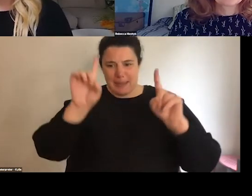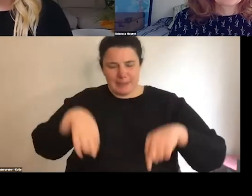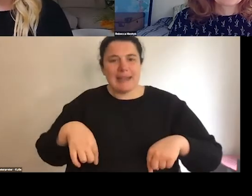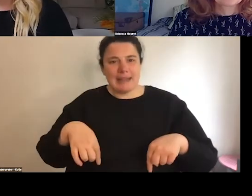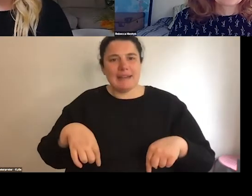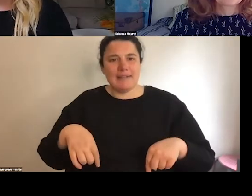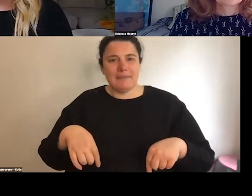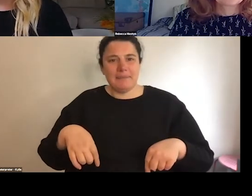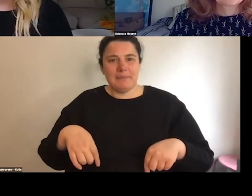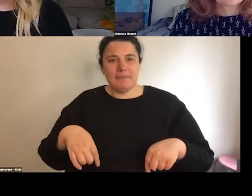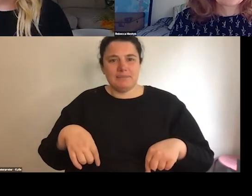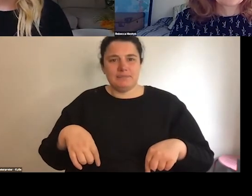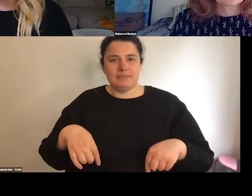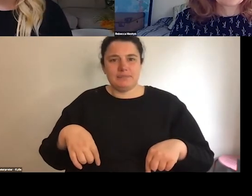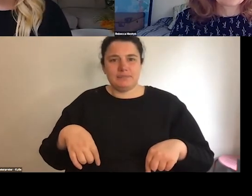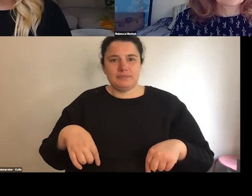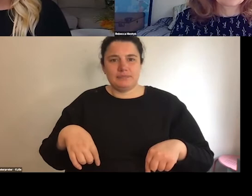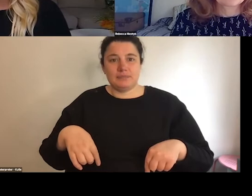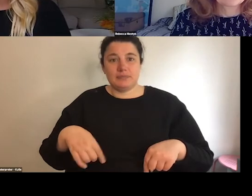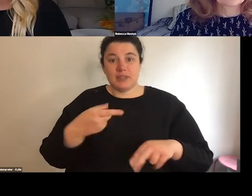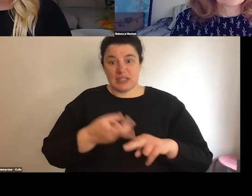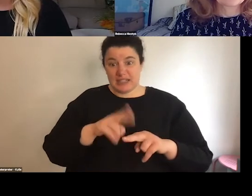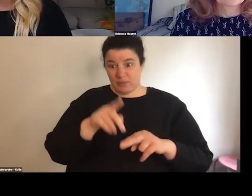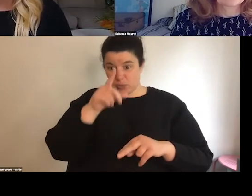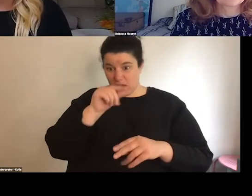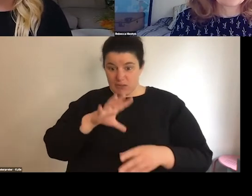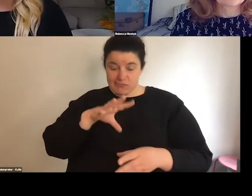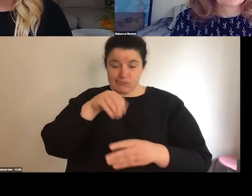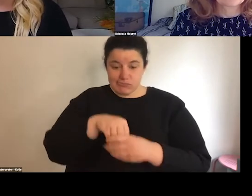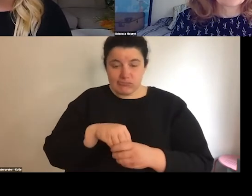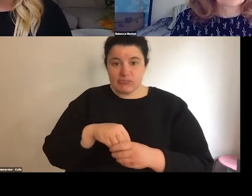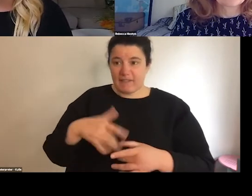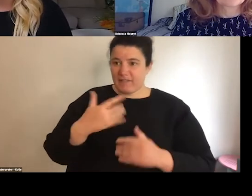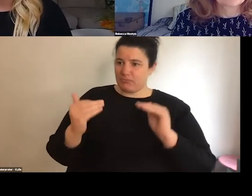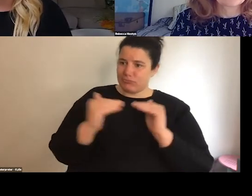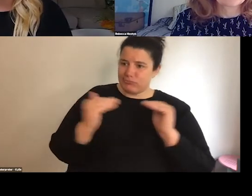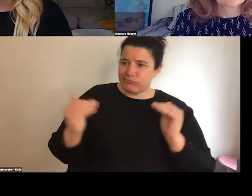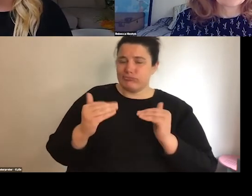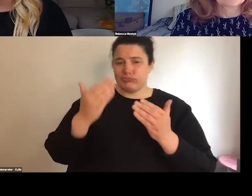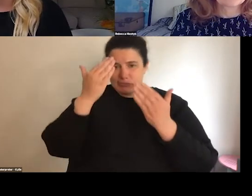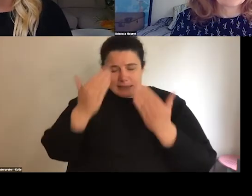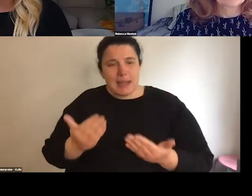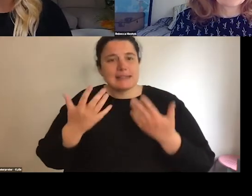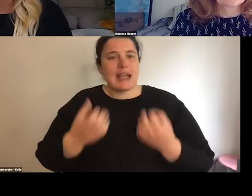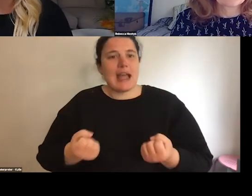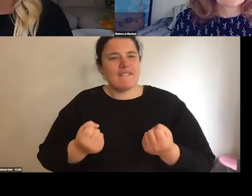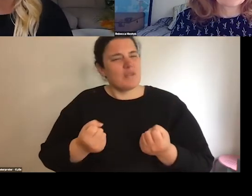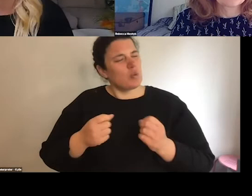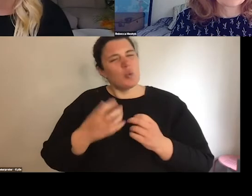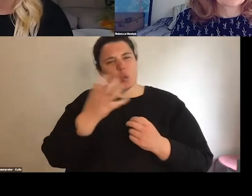you know, the ability to be able to participate and feel respected and valued and included, I think, is central to our wellbeing